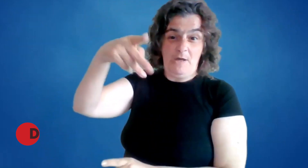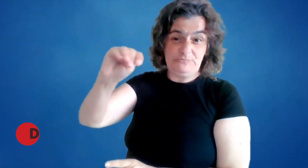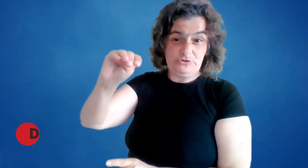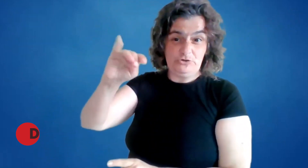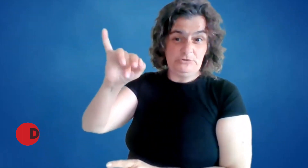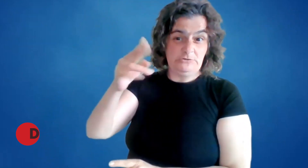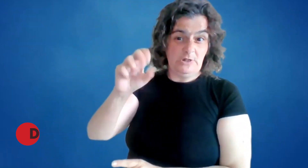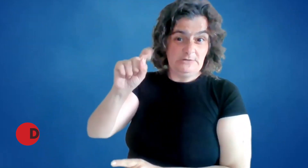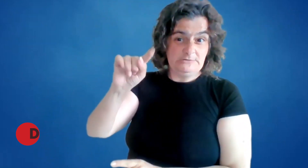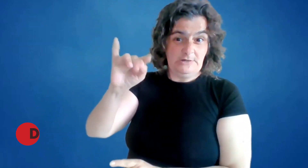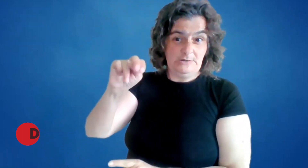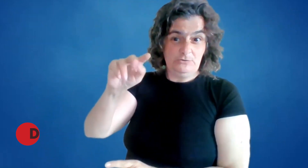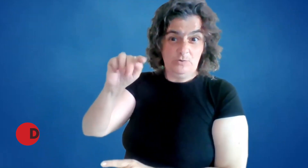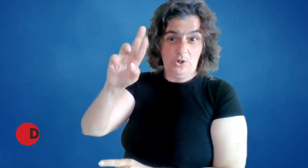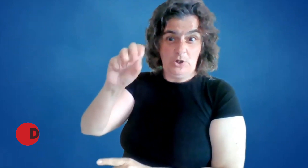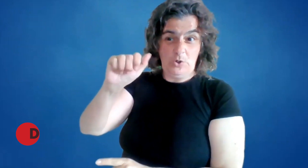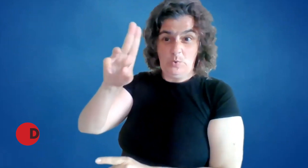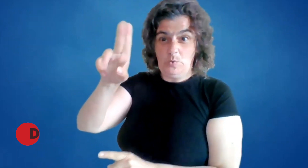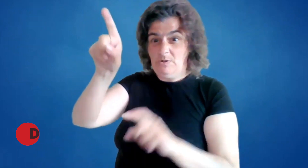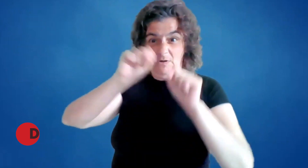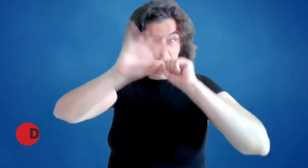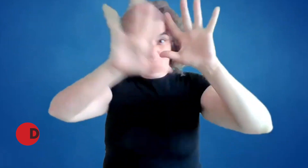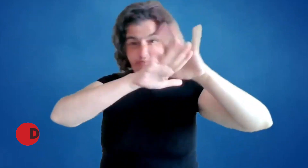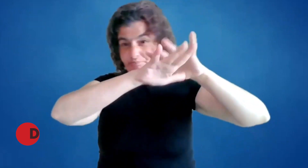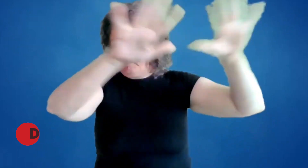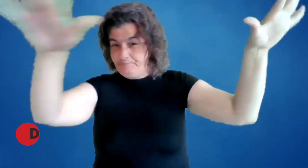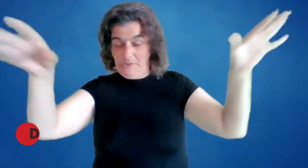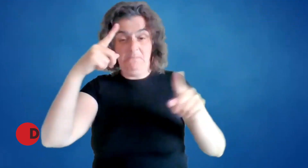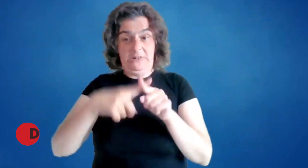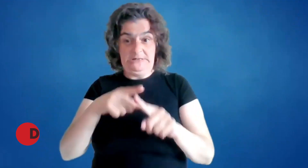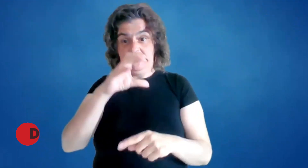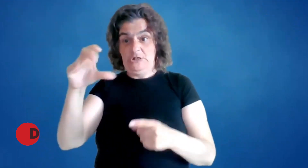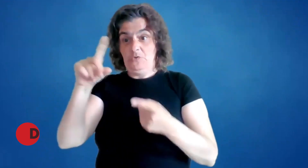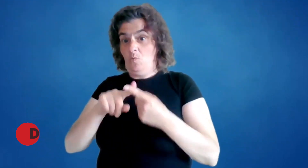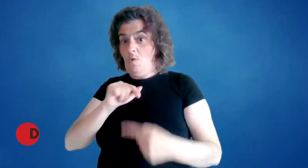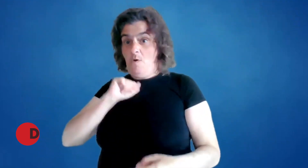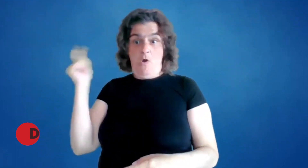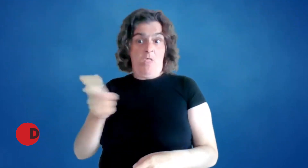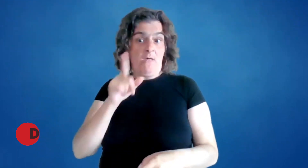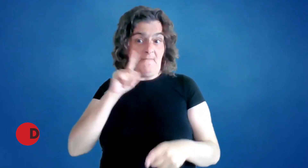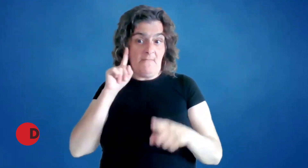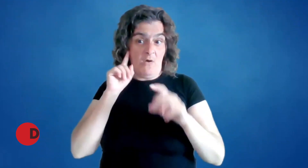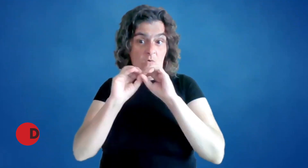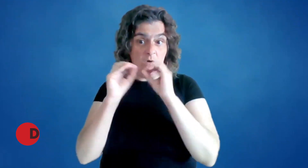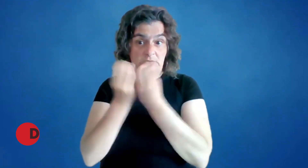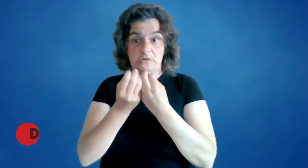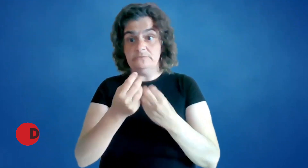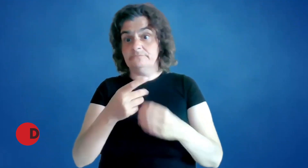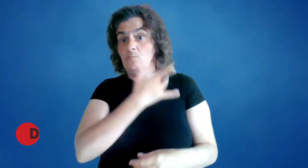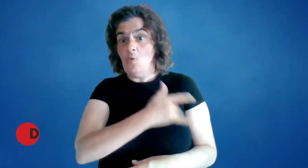and Prime Minister Justin Trudeau on top of CC'ing all the Deaf organisations,